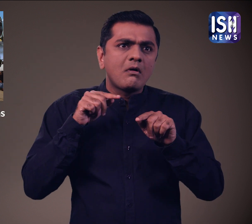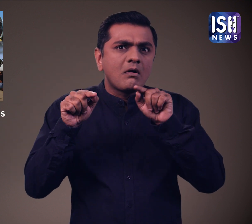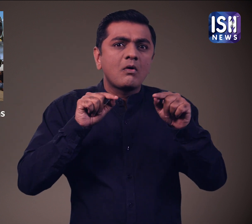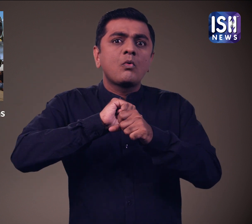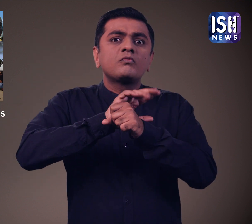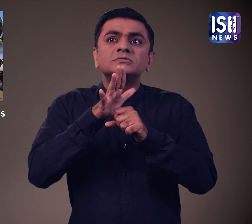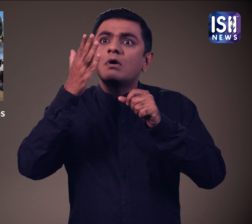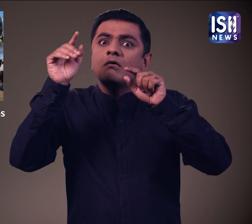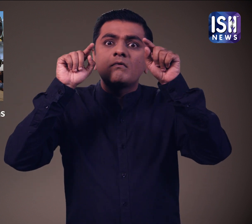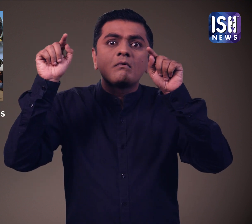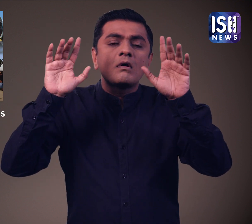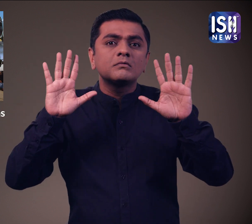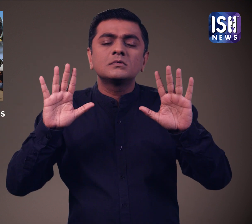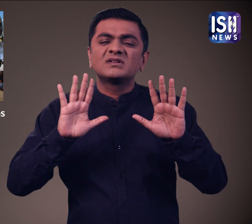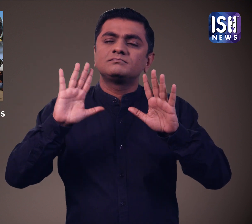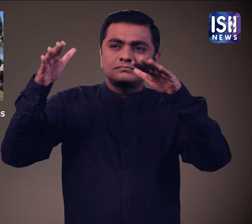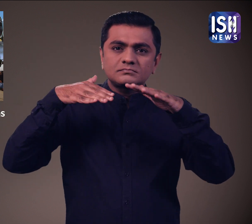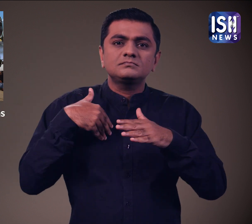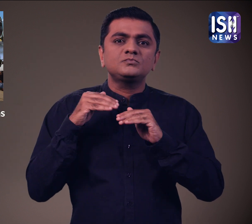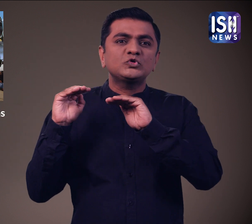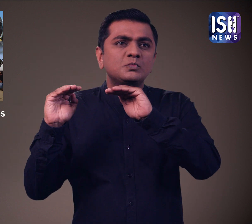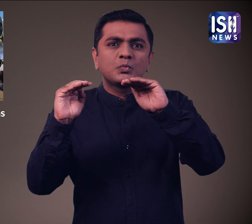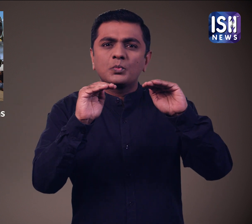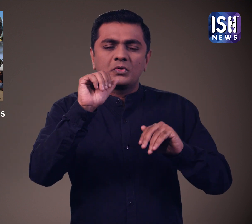Even during Covid-19 pandemic, Indians were evacuated from around the world.